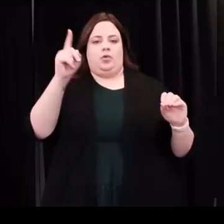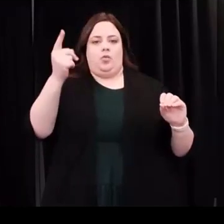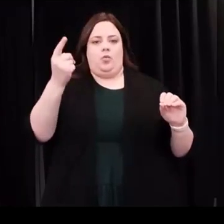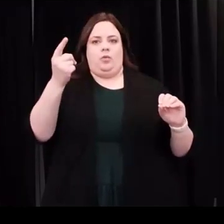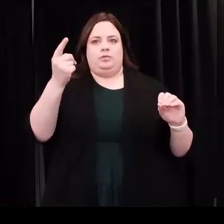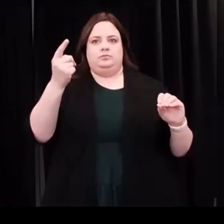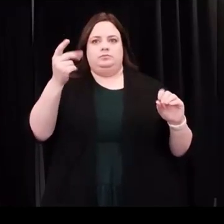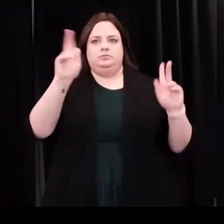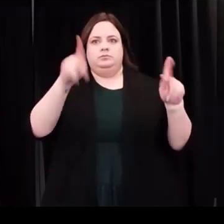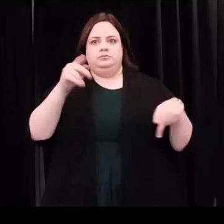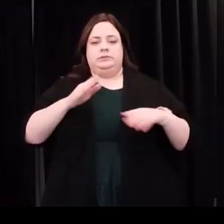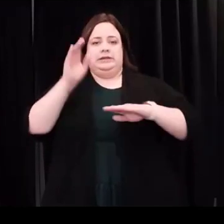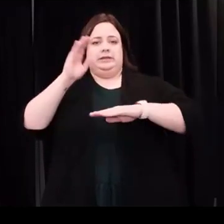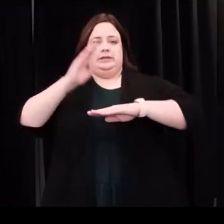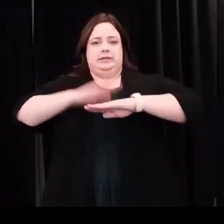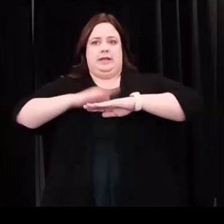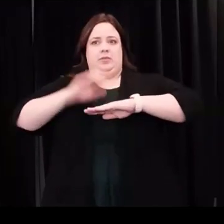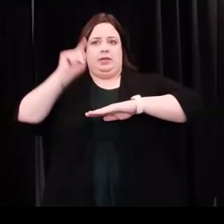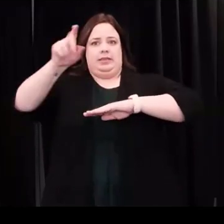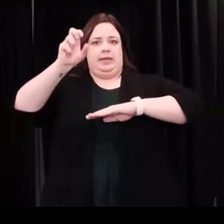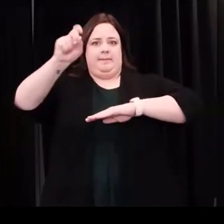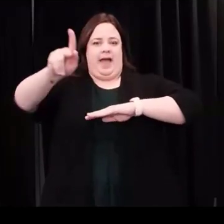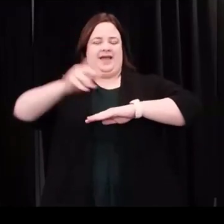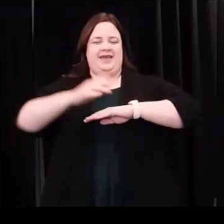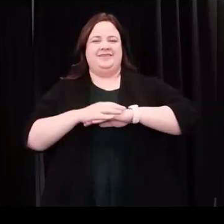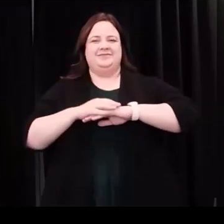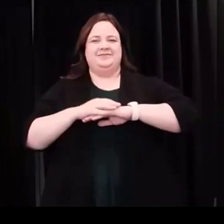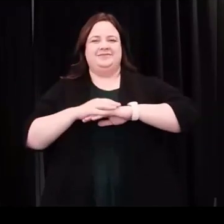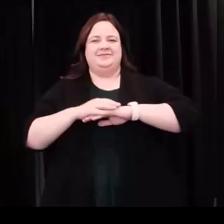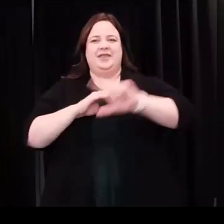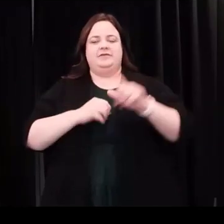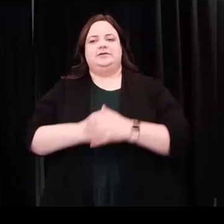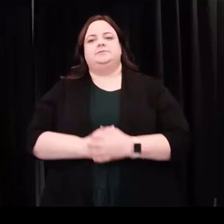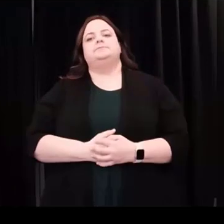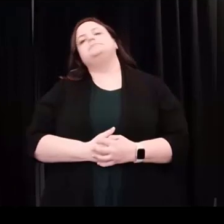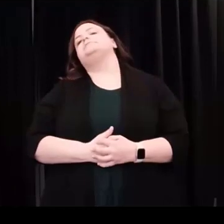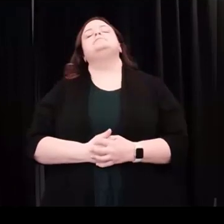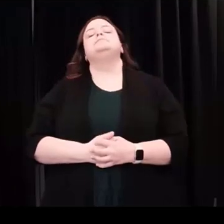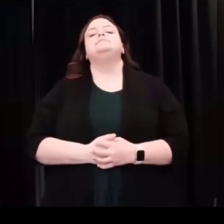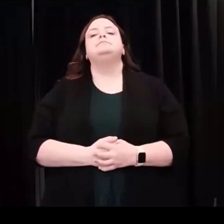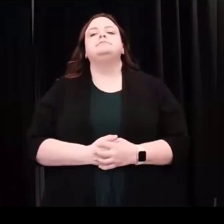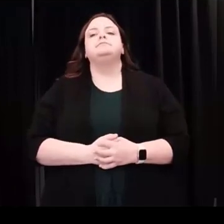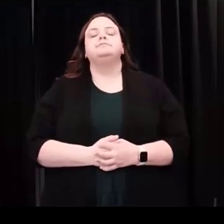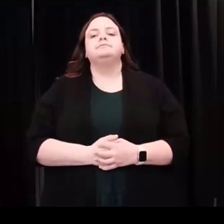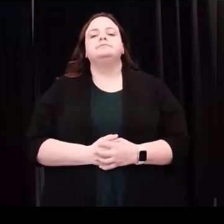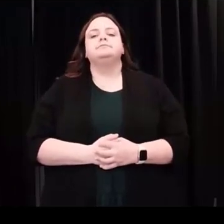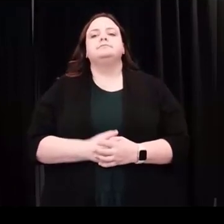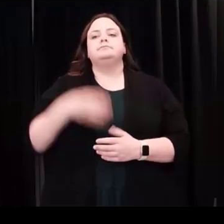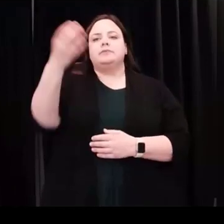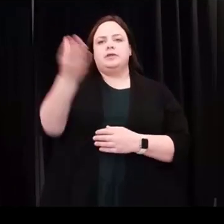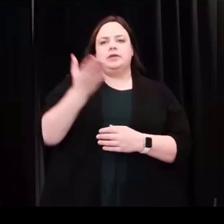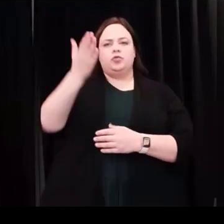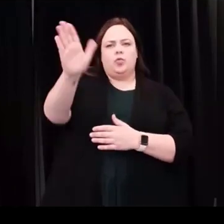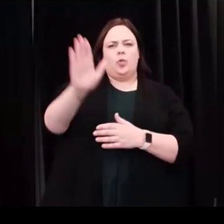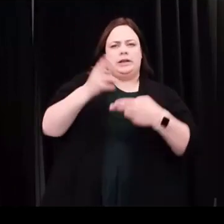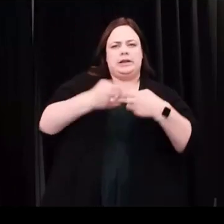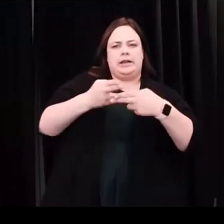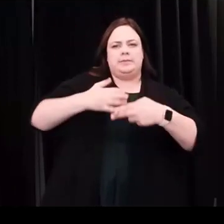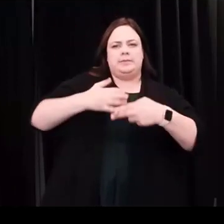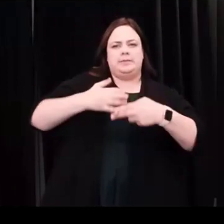got a table over here in the back, on the left. And tell us your name for the online audience.